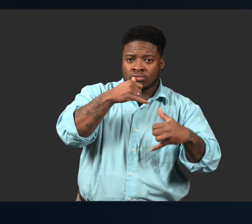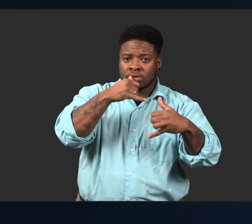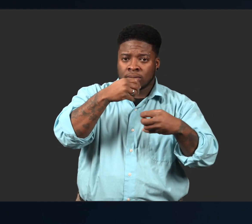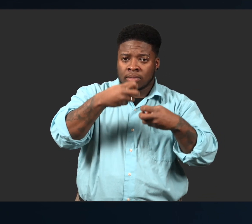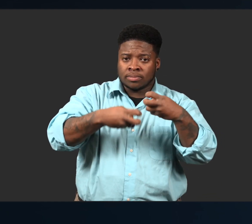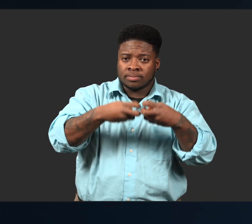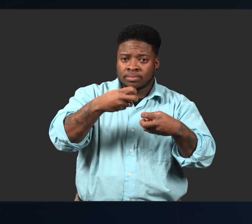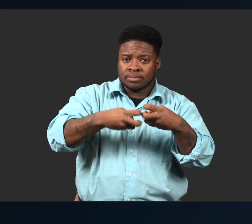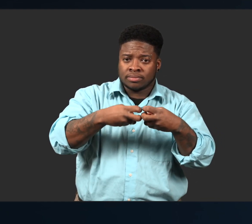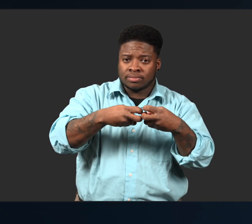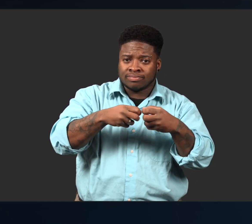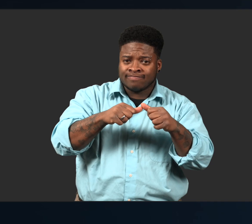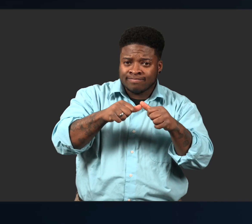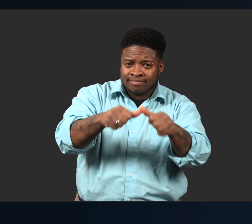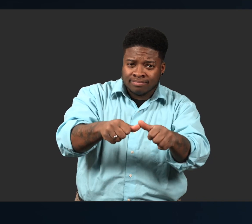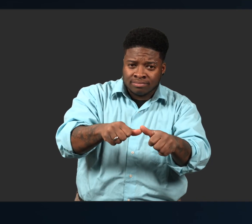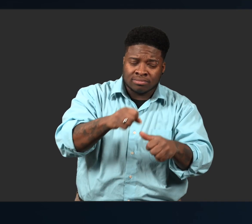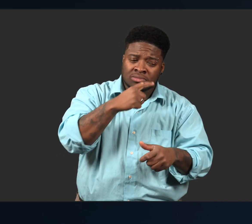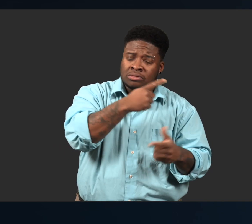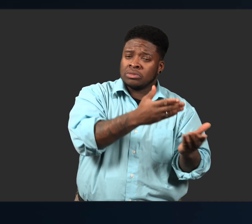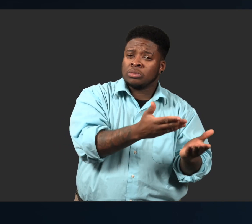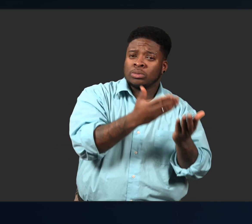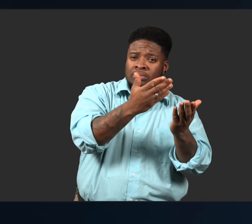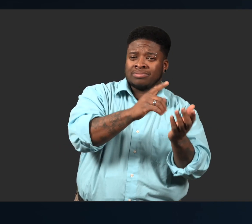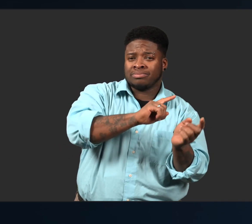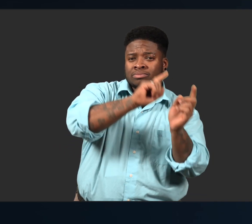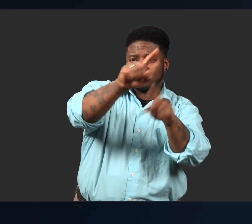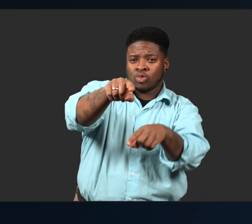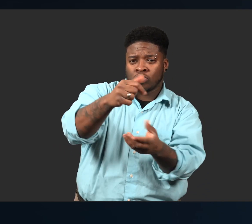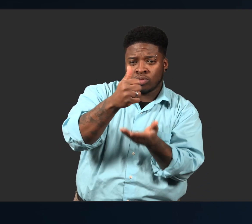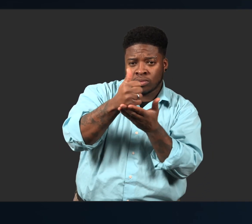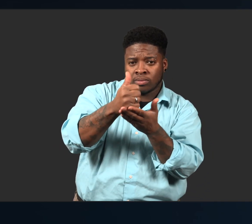and drinking problem, so the recommendation is that he goes to get help.